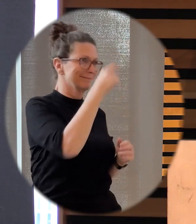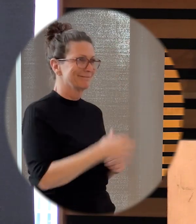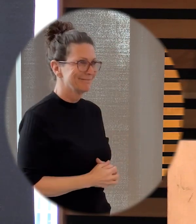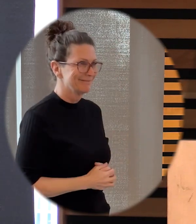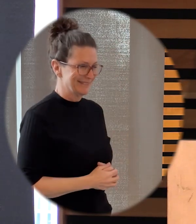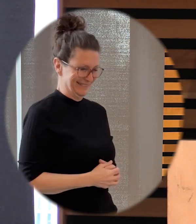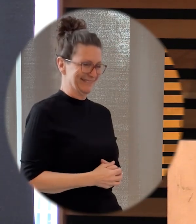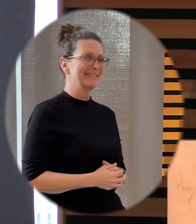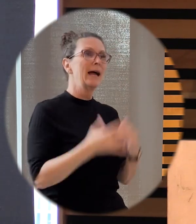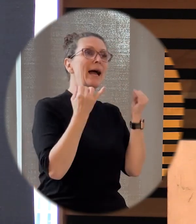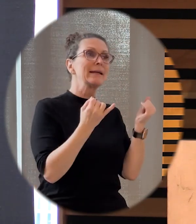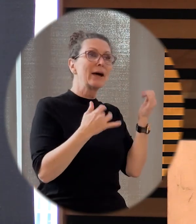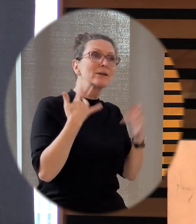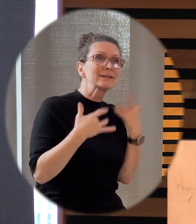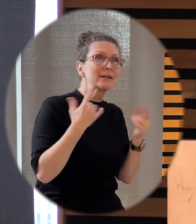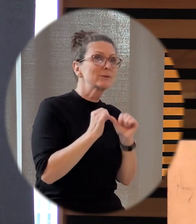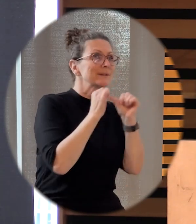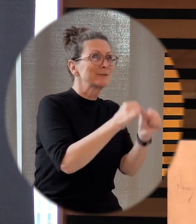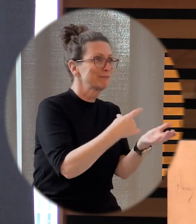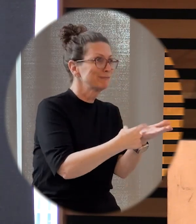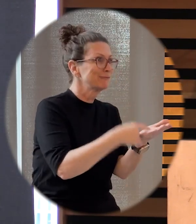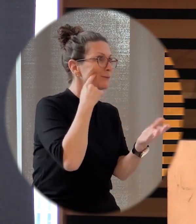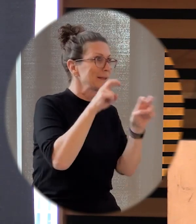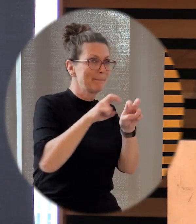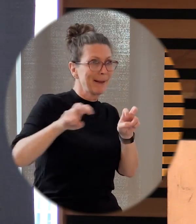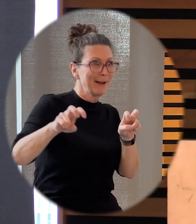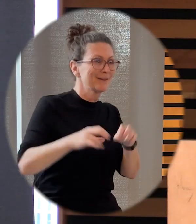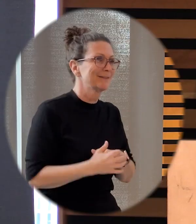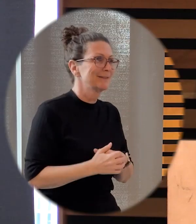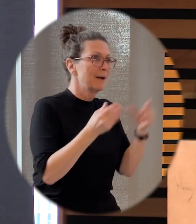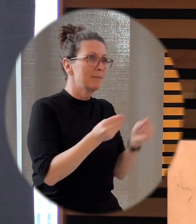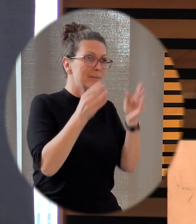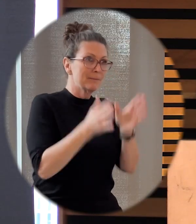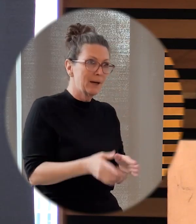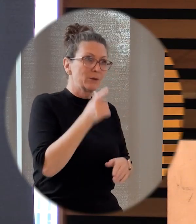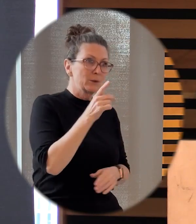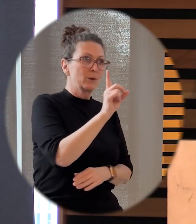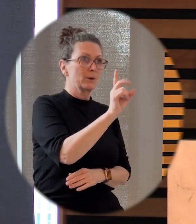And now we're excited to continue the conversation with tonight's panel. Our moderator is Duncan